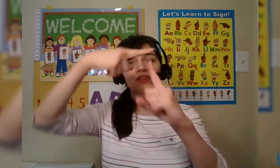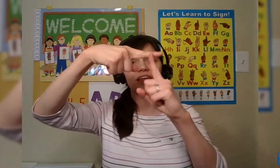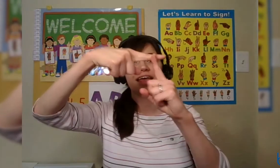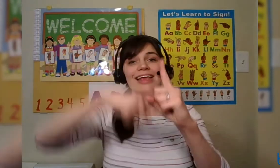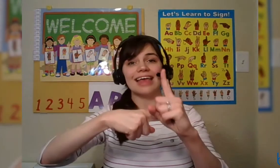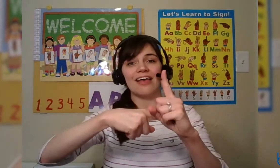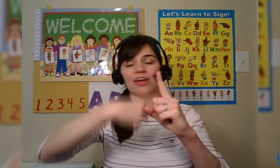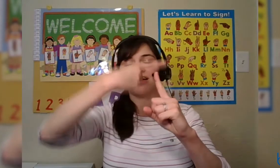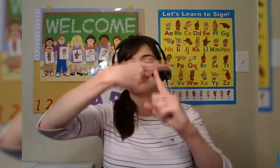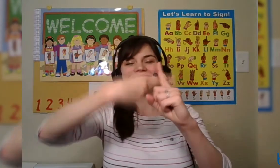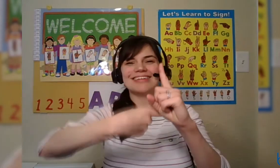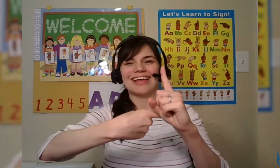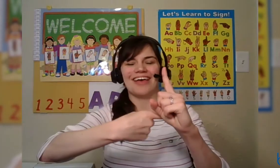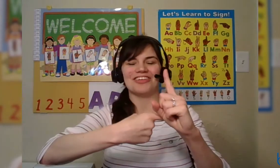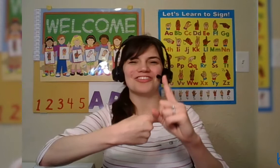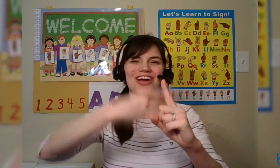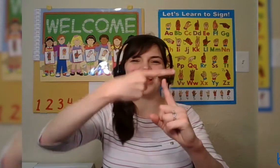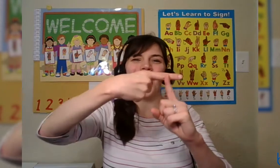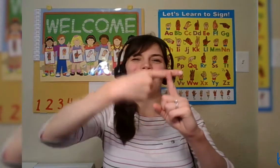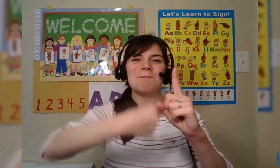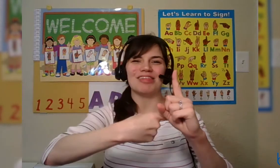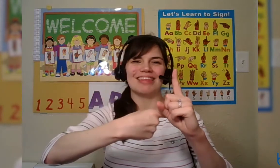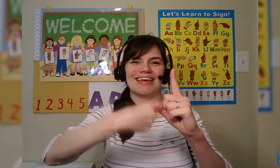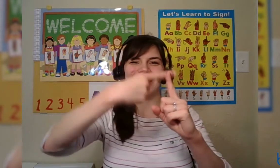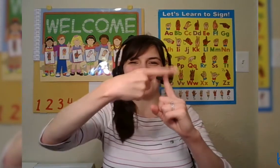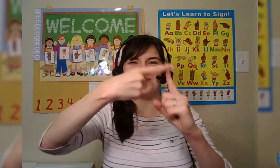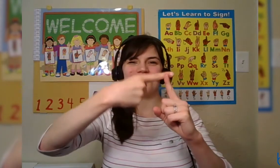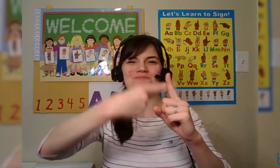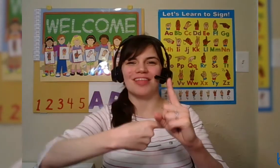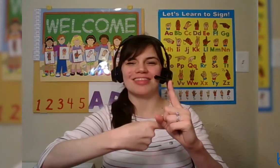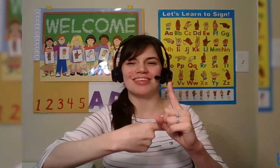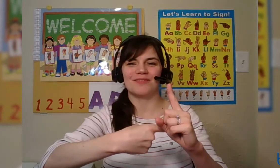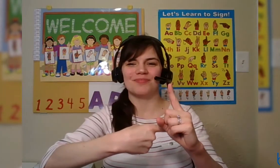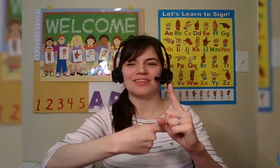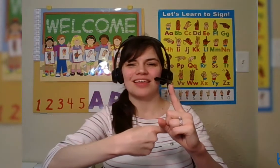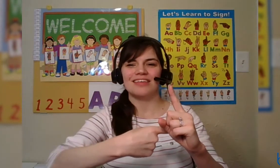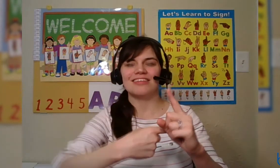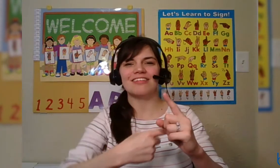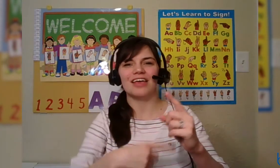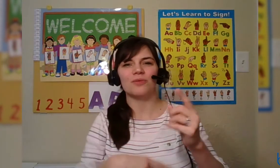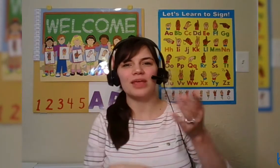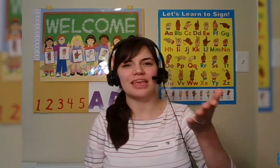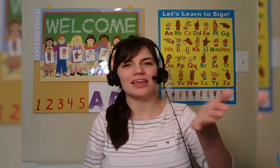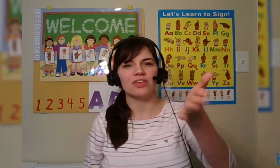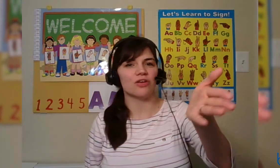we'll say calendar--not calendar, sorry-- month. Month. To sign week, you're gonna